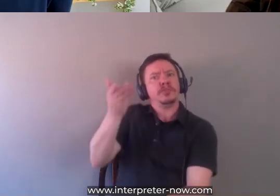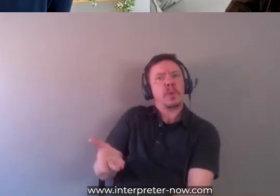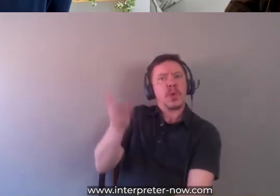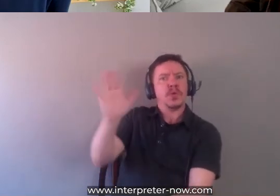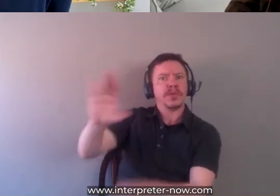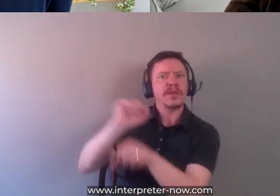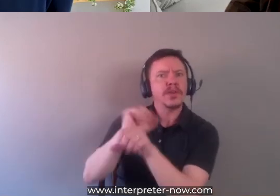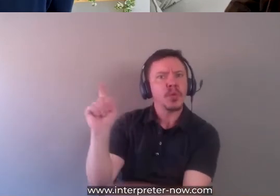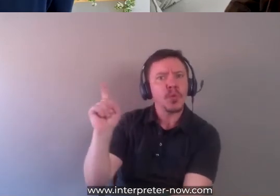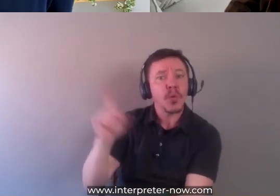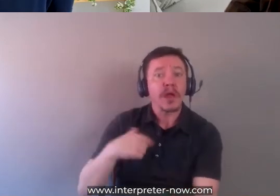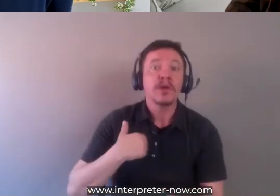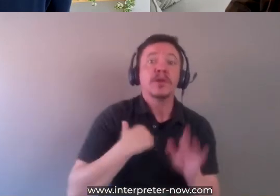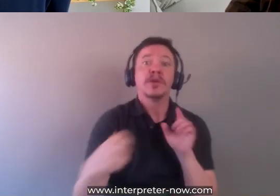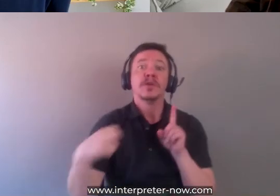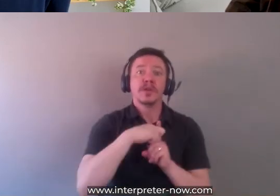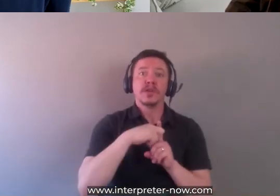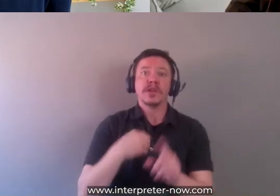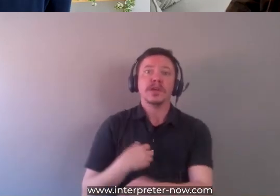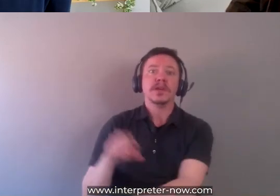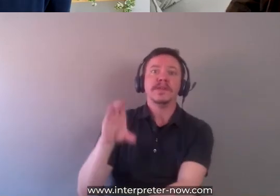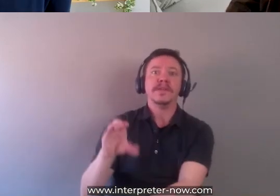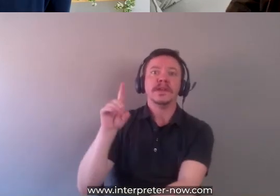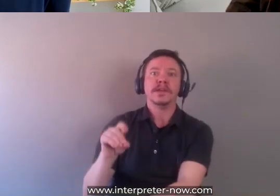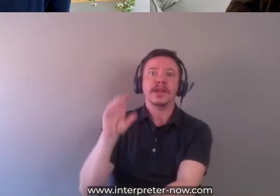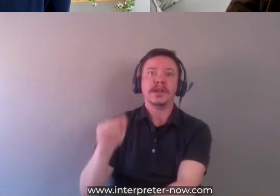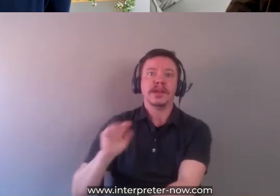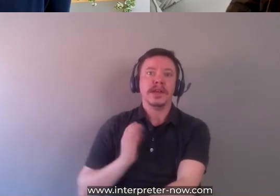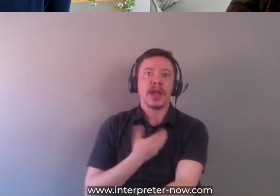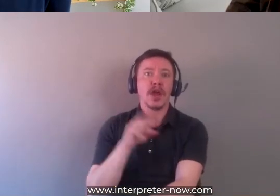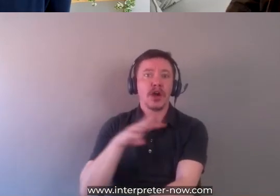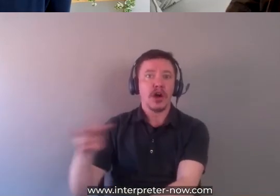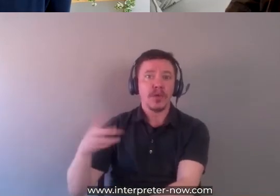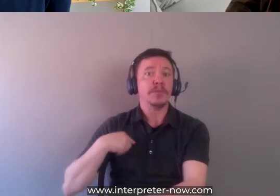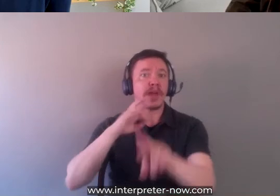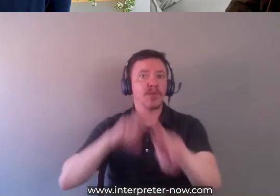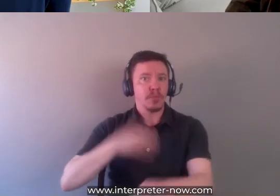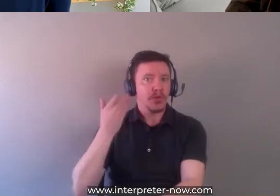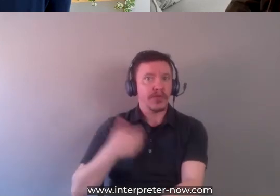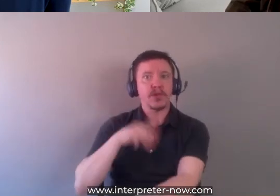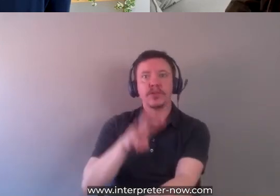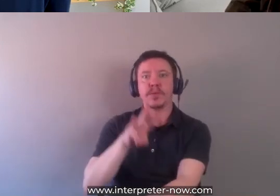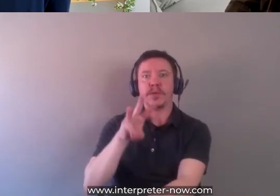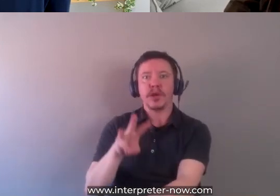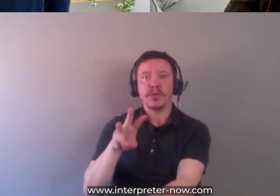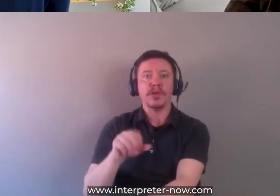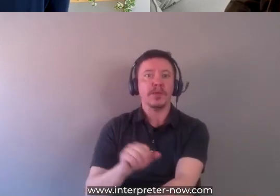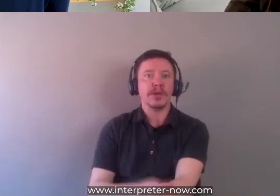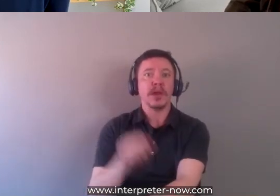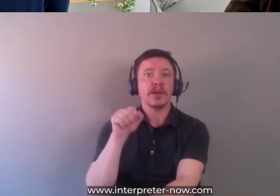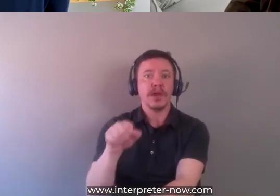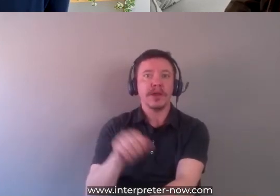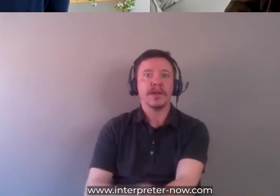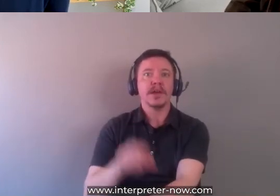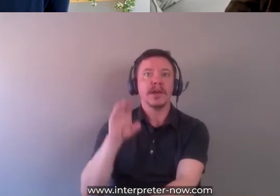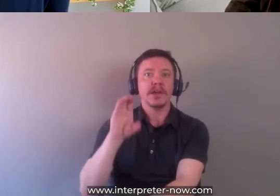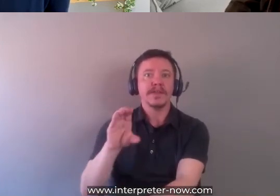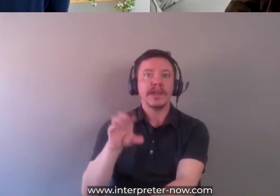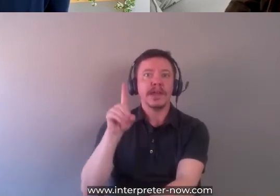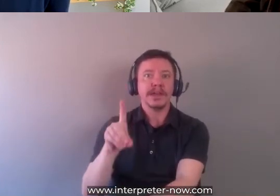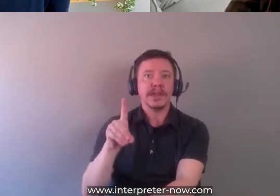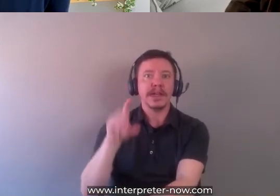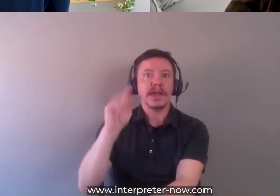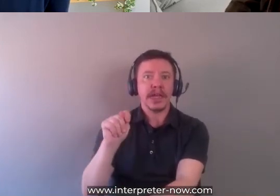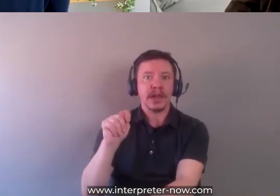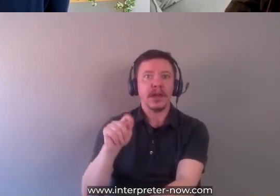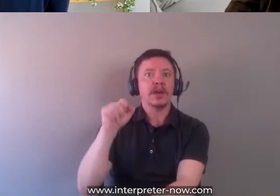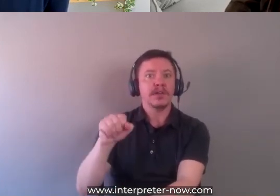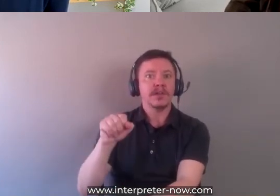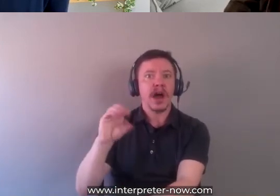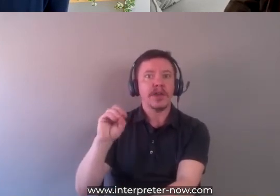You can reach out to CDT via our website and read our reports there at www.CDT.org.